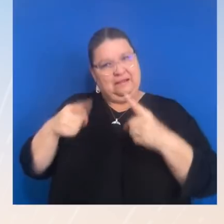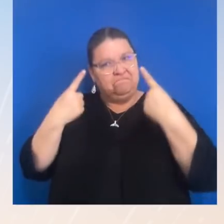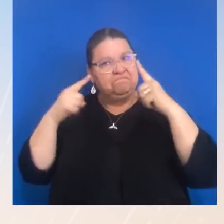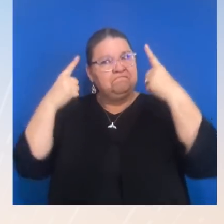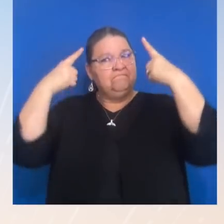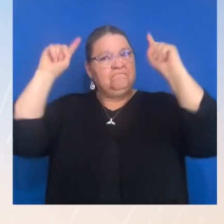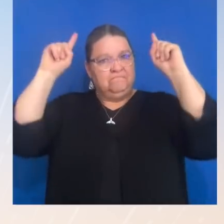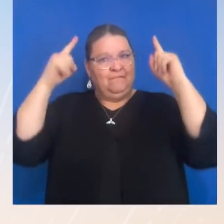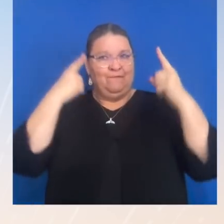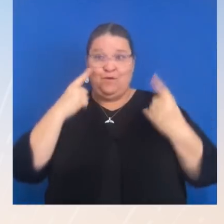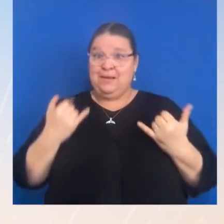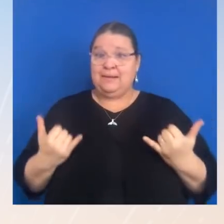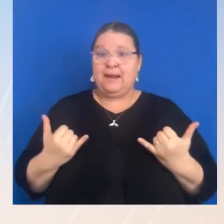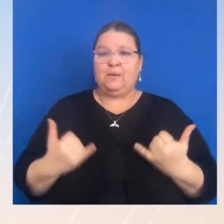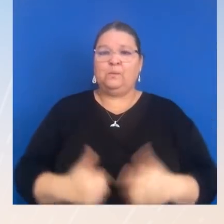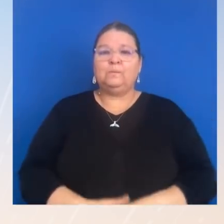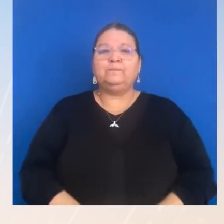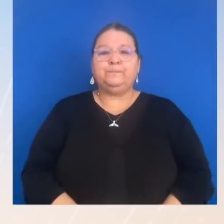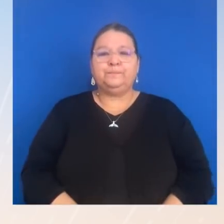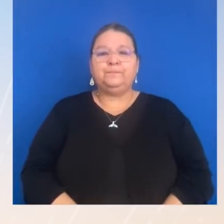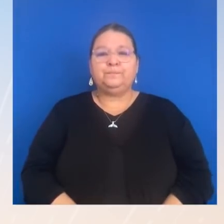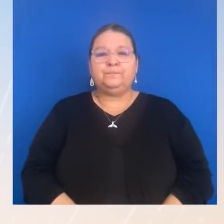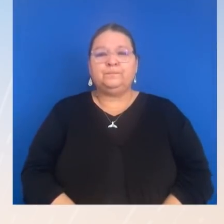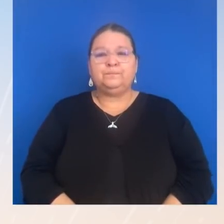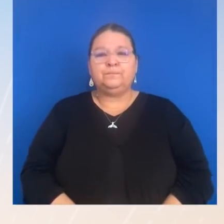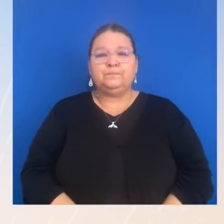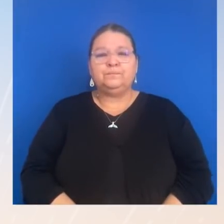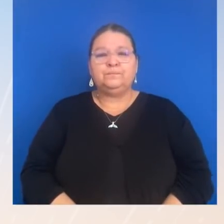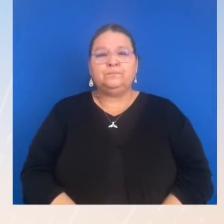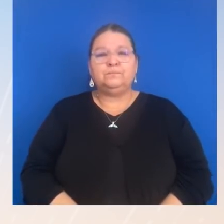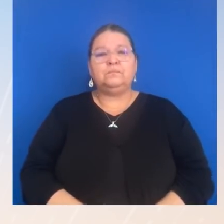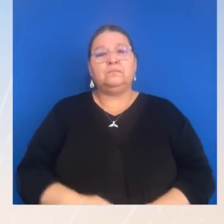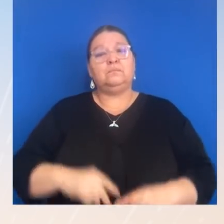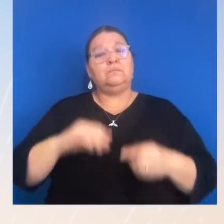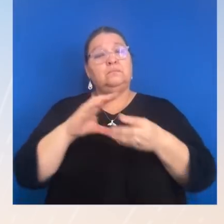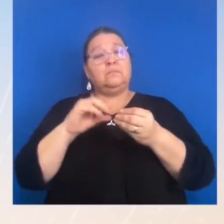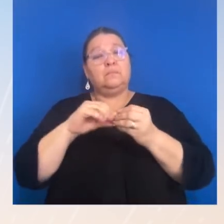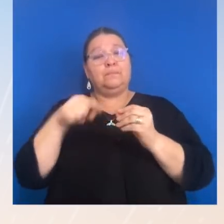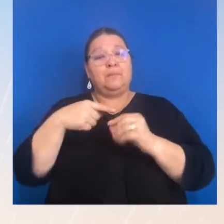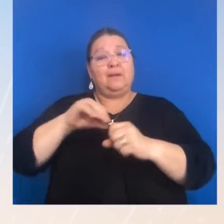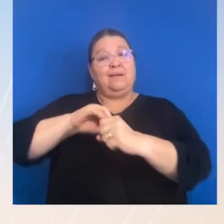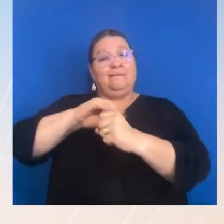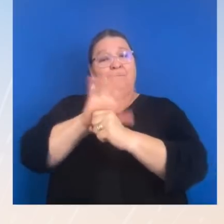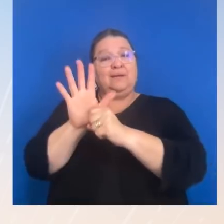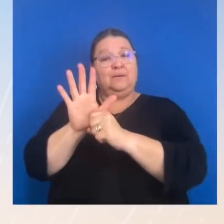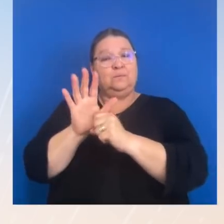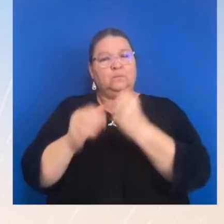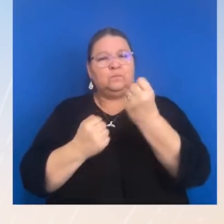Just to follow up on the COVID aid bill -- Ms. Psaki: Yeah. The Press: -- you said the conversations are going on. Ms. Psaki: Yeah.